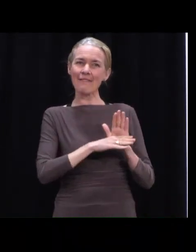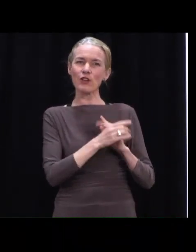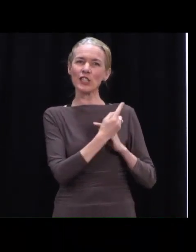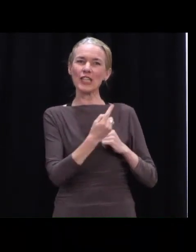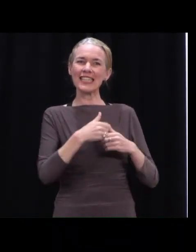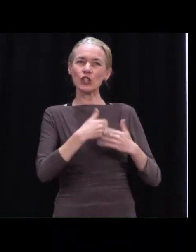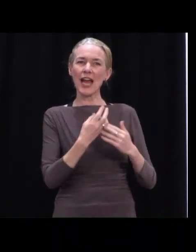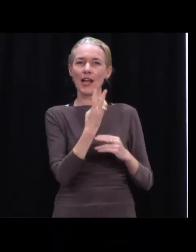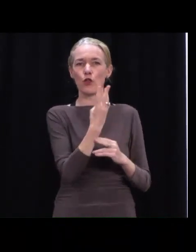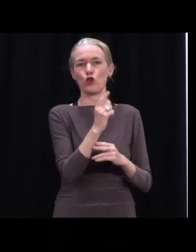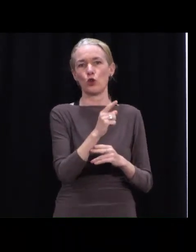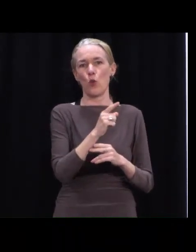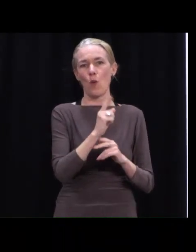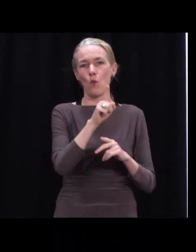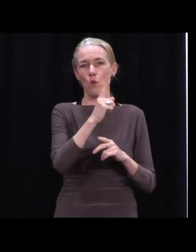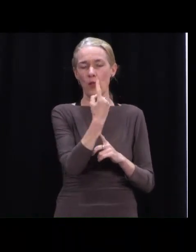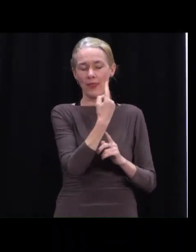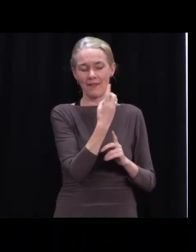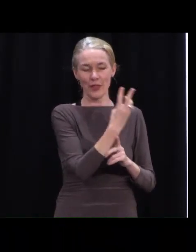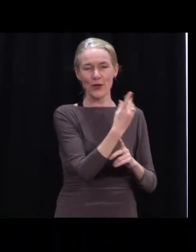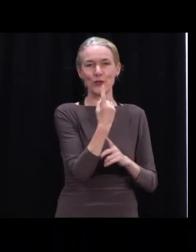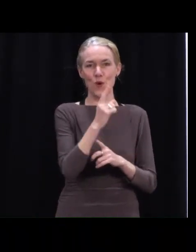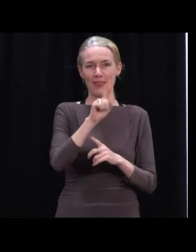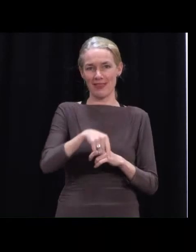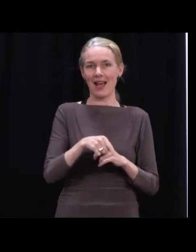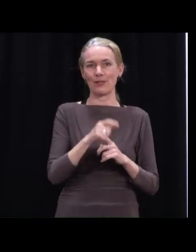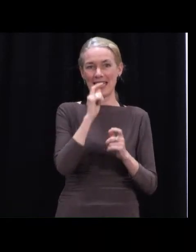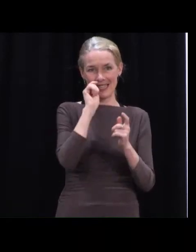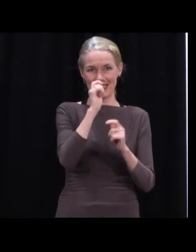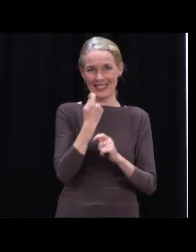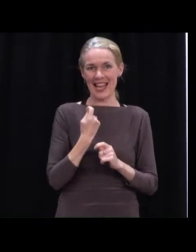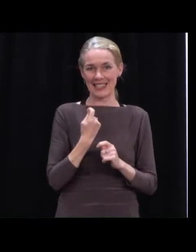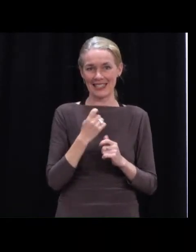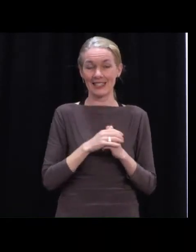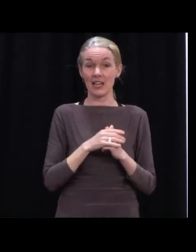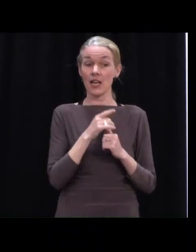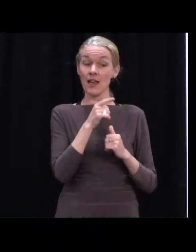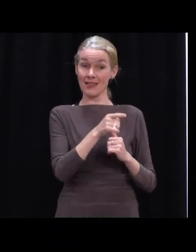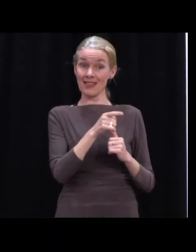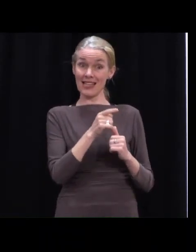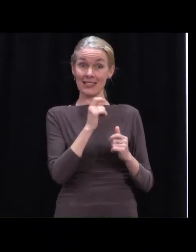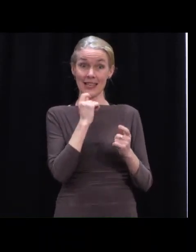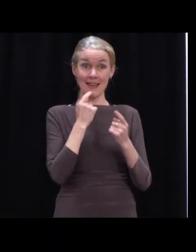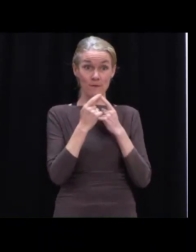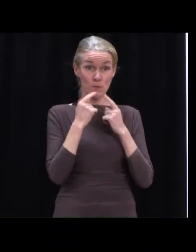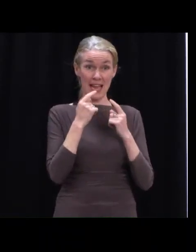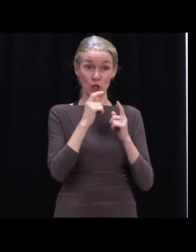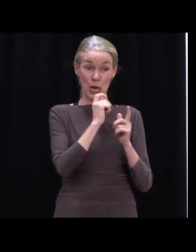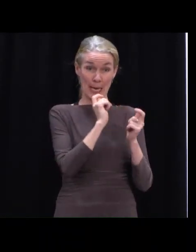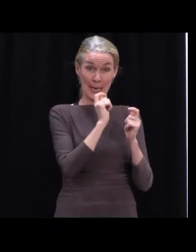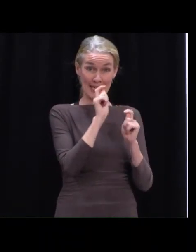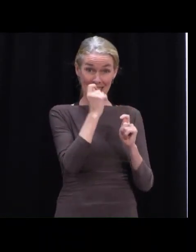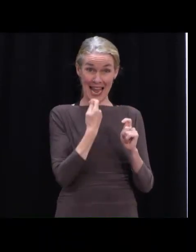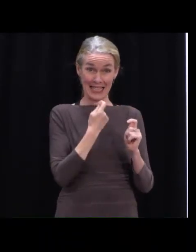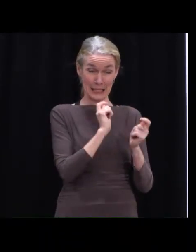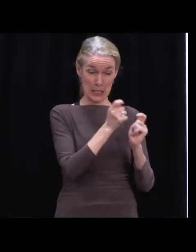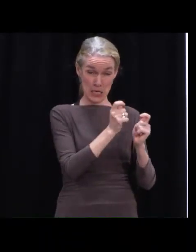Auckland. Many of those picking